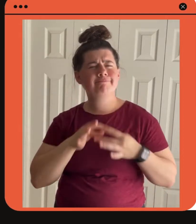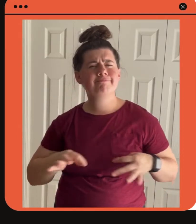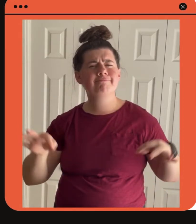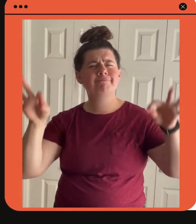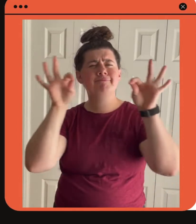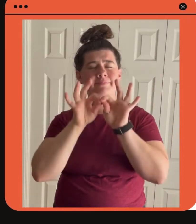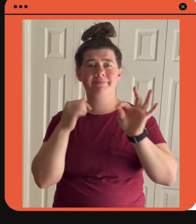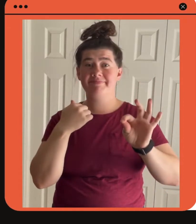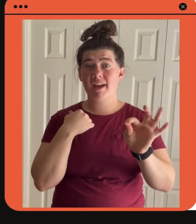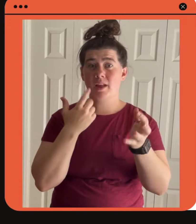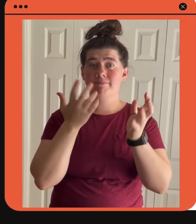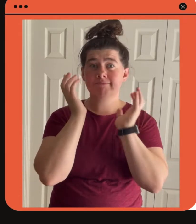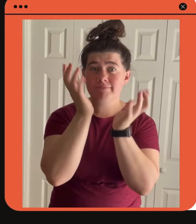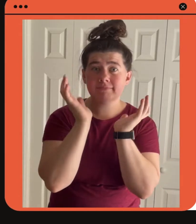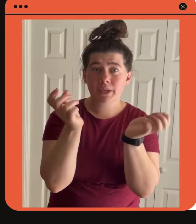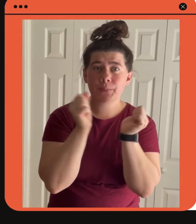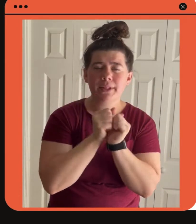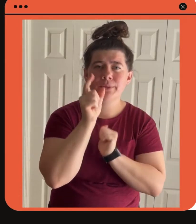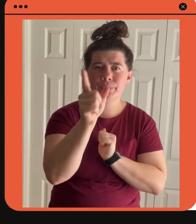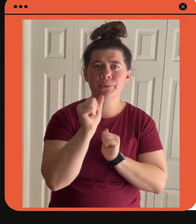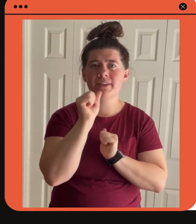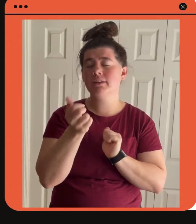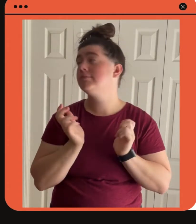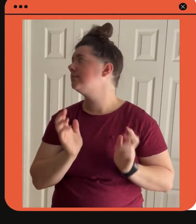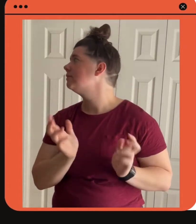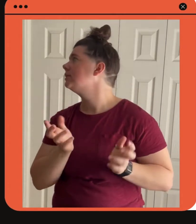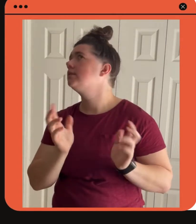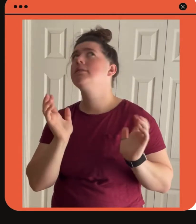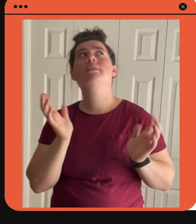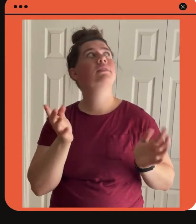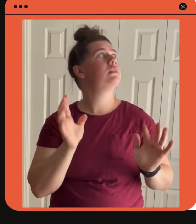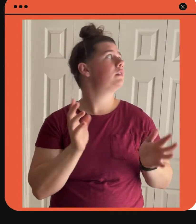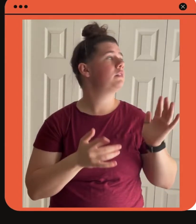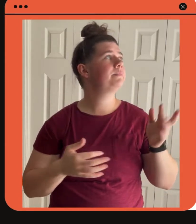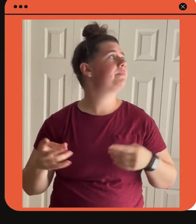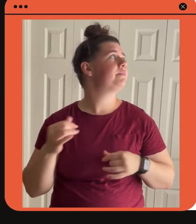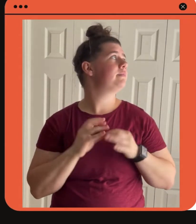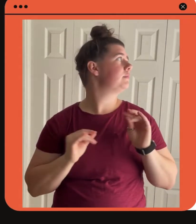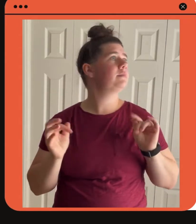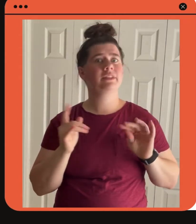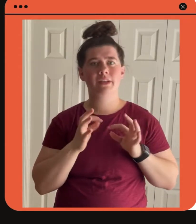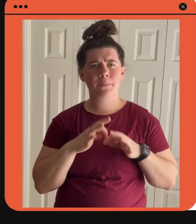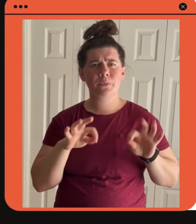I contact is incredibly important if we're having a conversation with you I'm looking at you I'm not